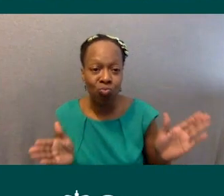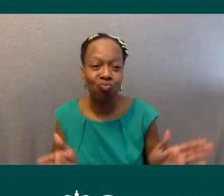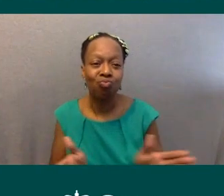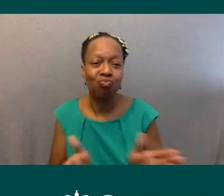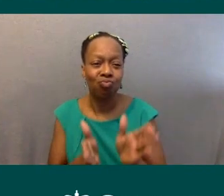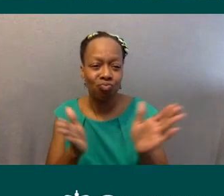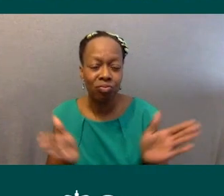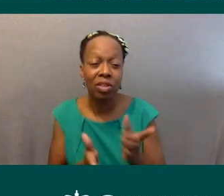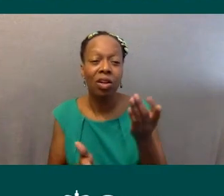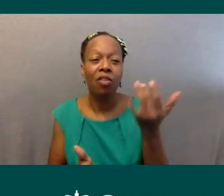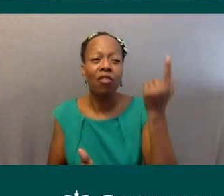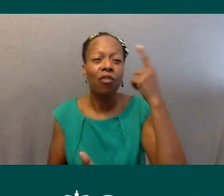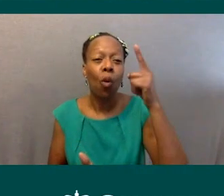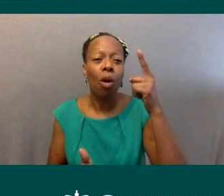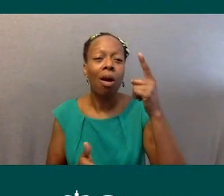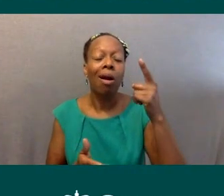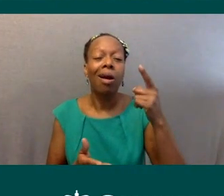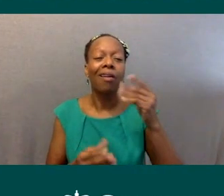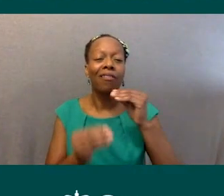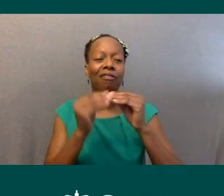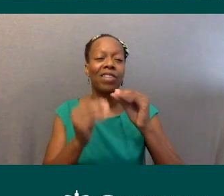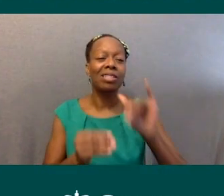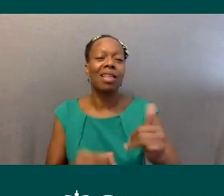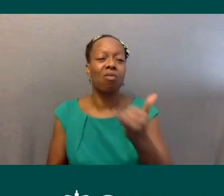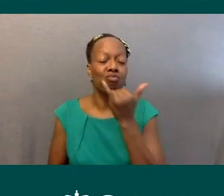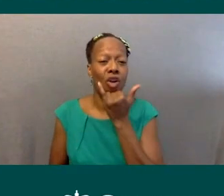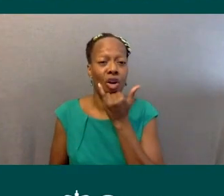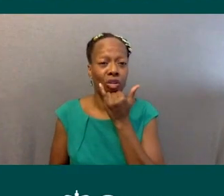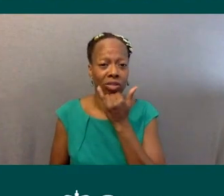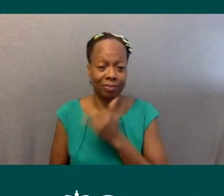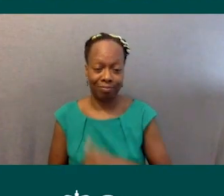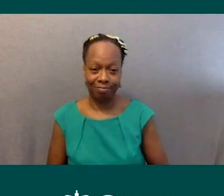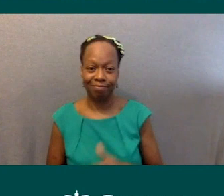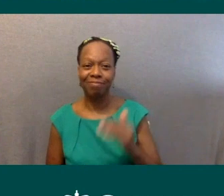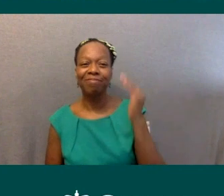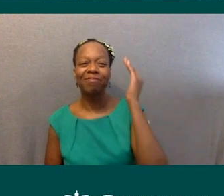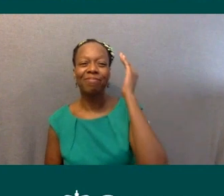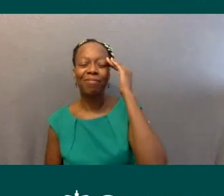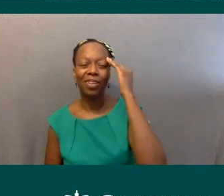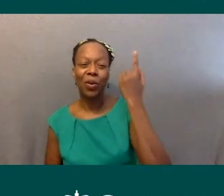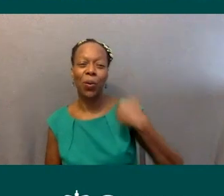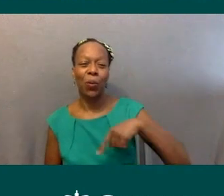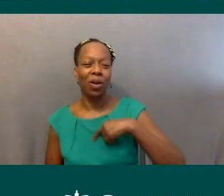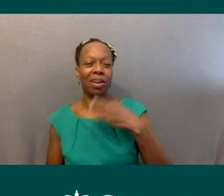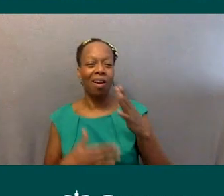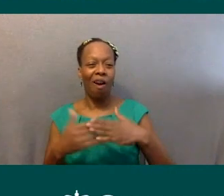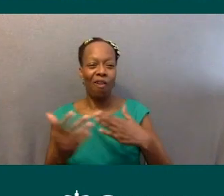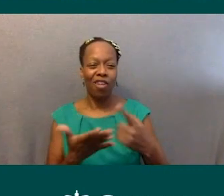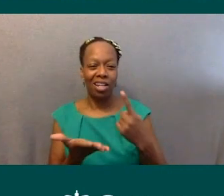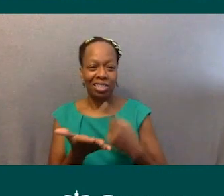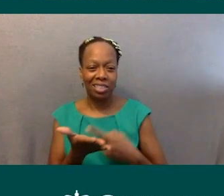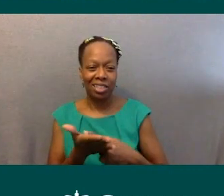We always say one part that we try to do through education, I know education is being brought up by everybody today is how important it is